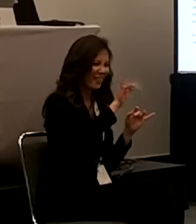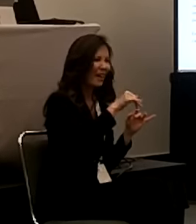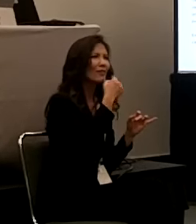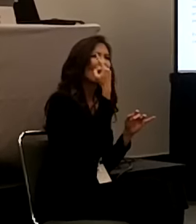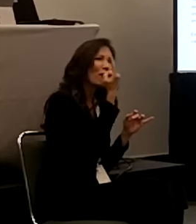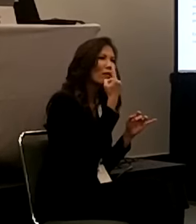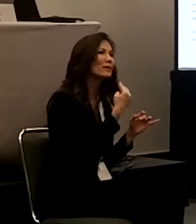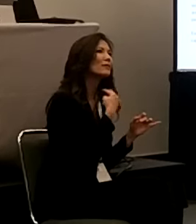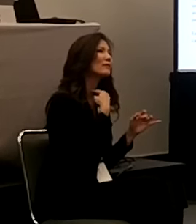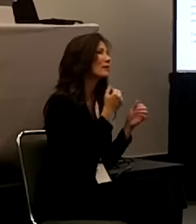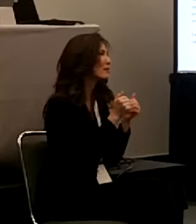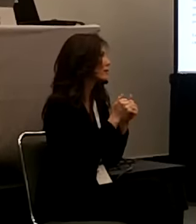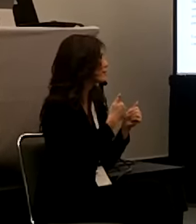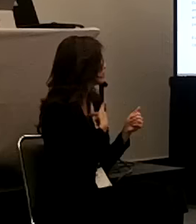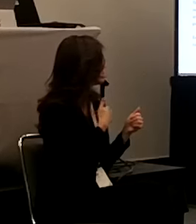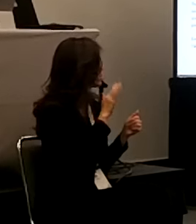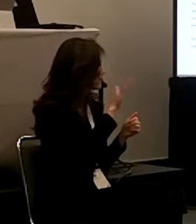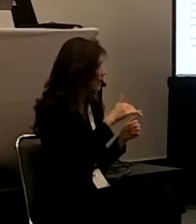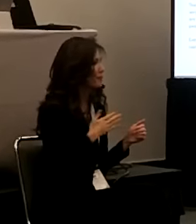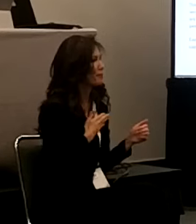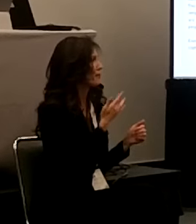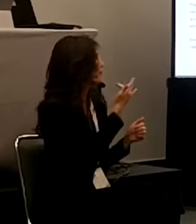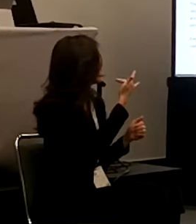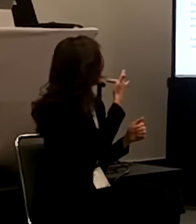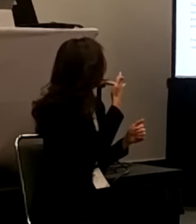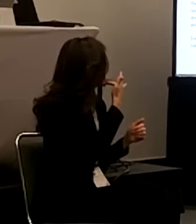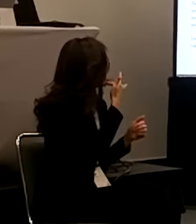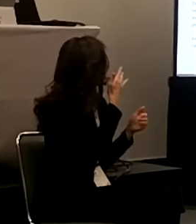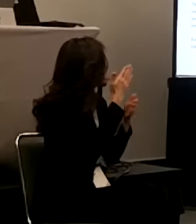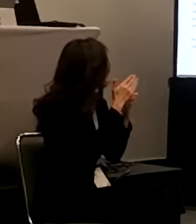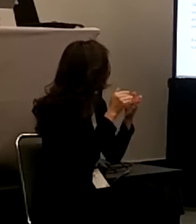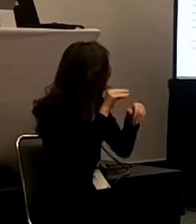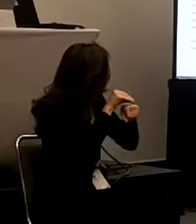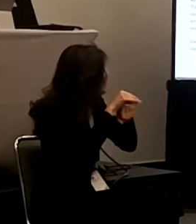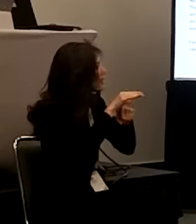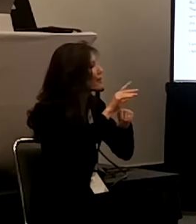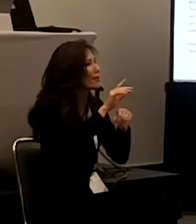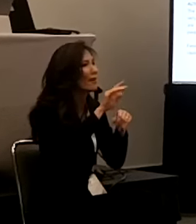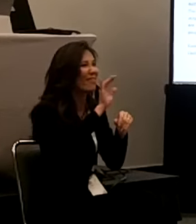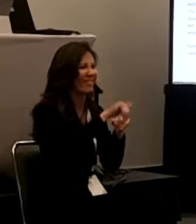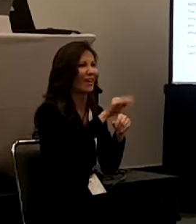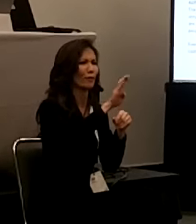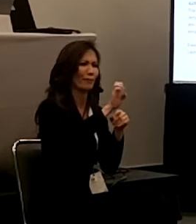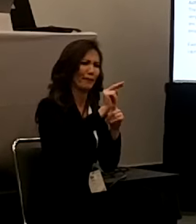"and that's my favorite piece of that vid." Sometimes auto captions will be okay,